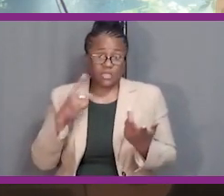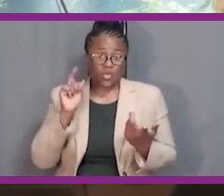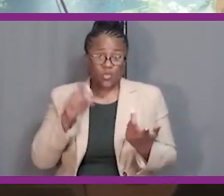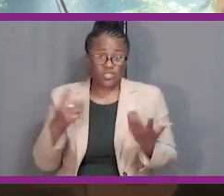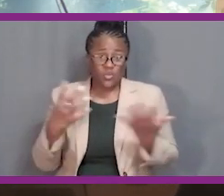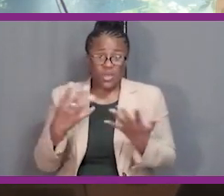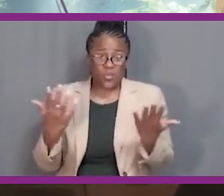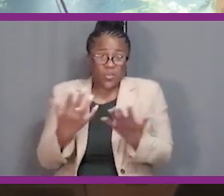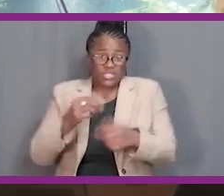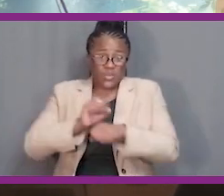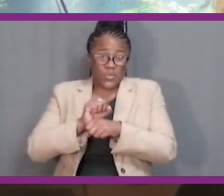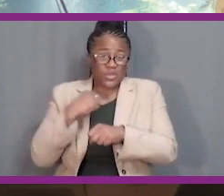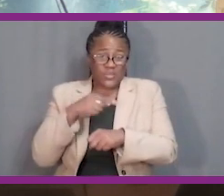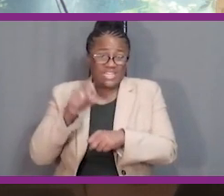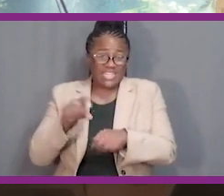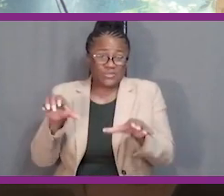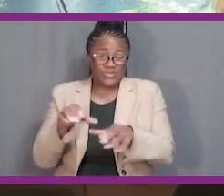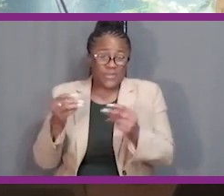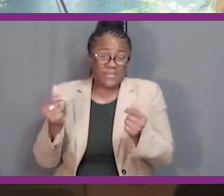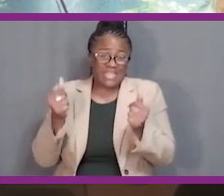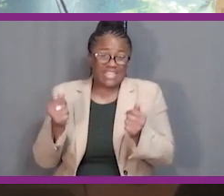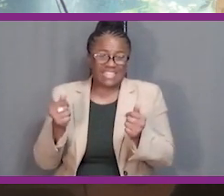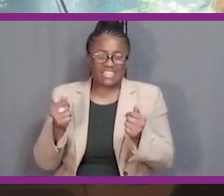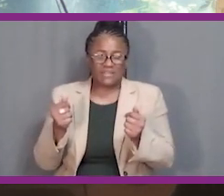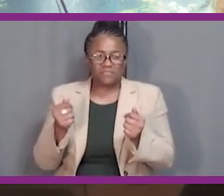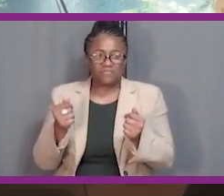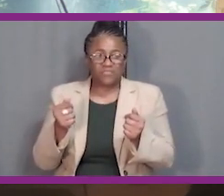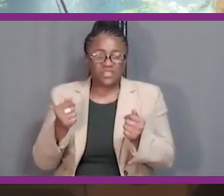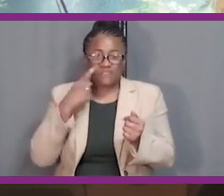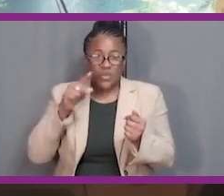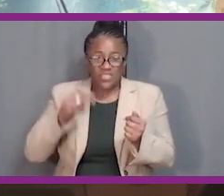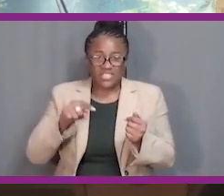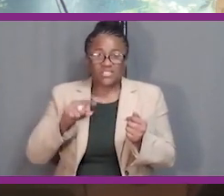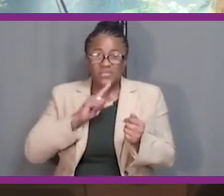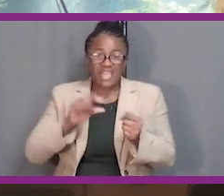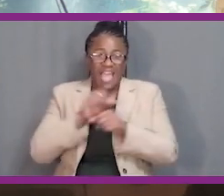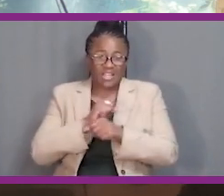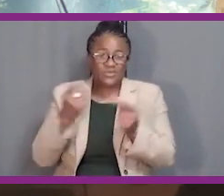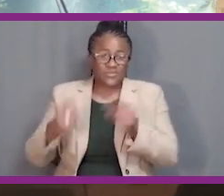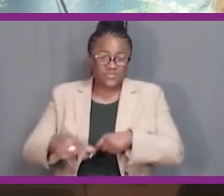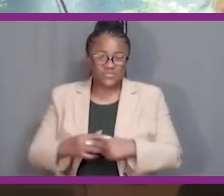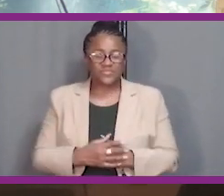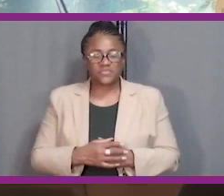be actualized? Because that's the world that I'm in. What do I do today to make that change?